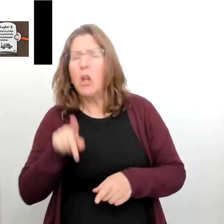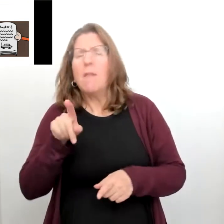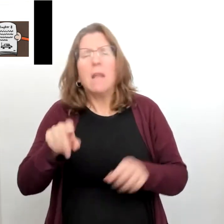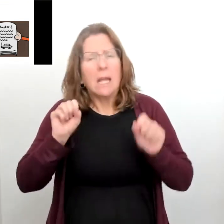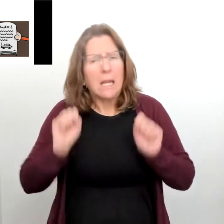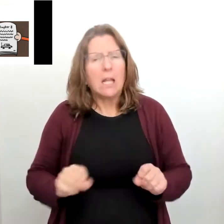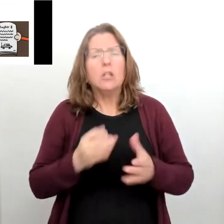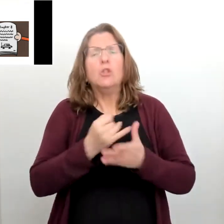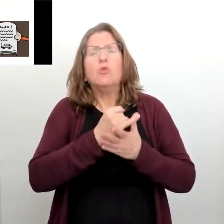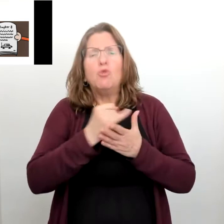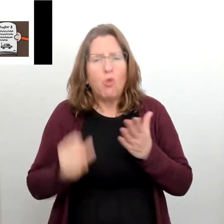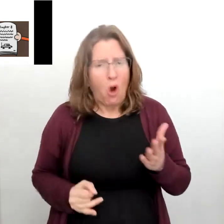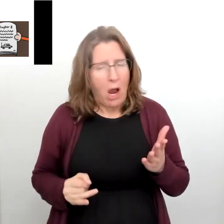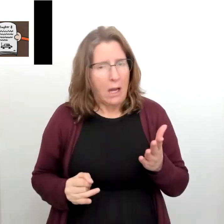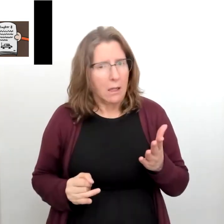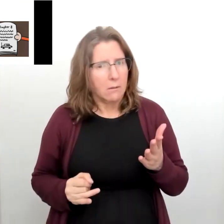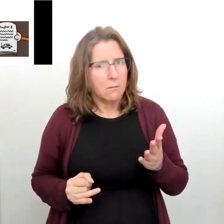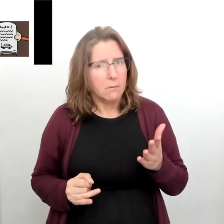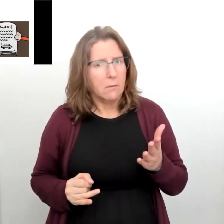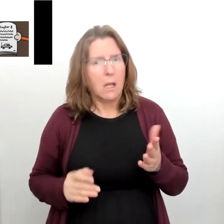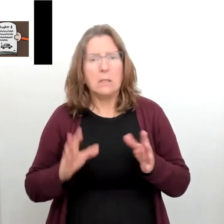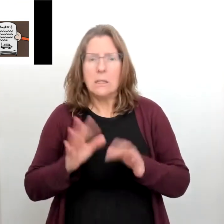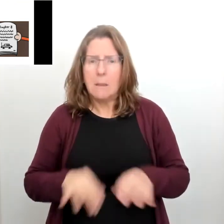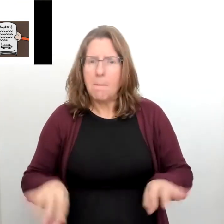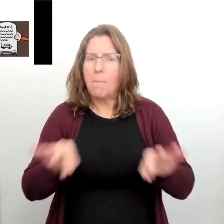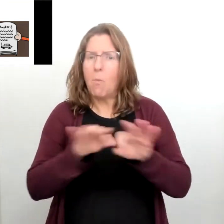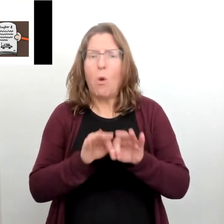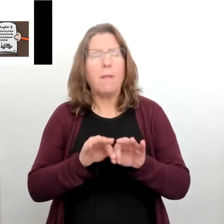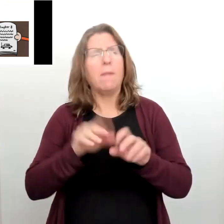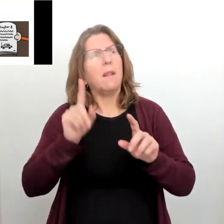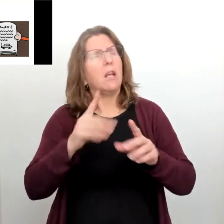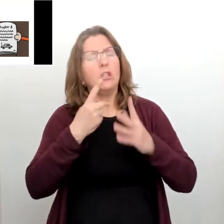Often they felt they couldn't write about it because they didn't have the vocabulary.